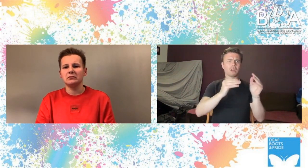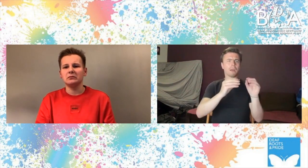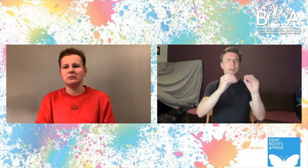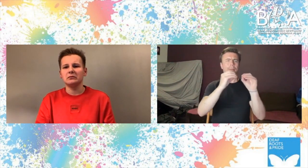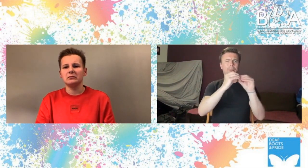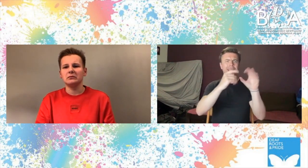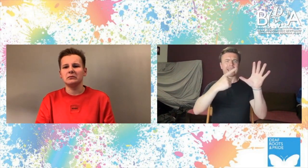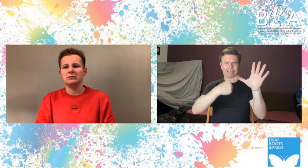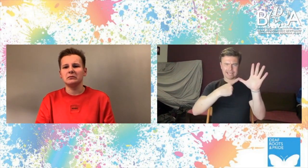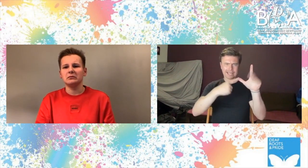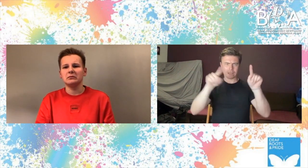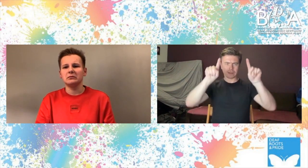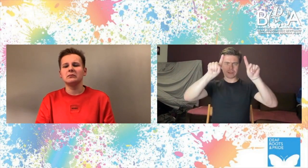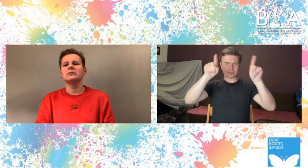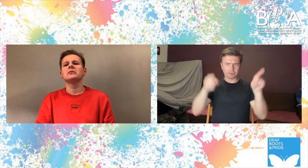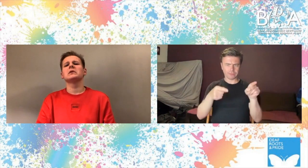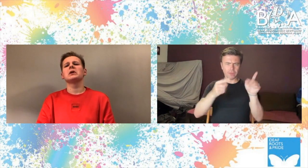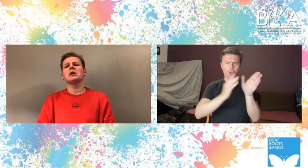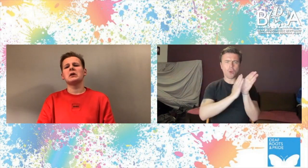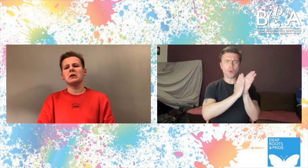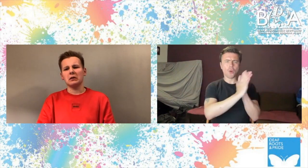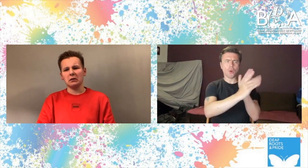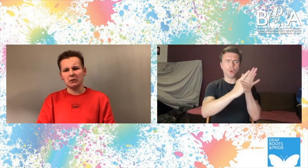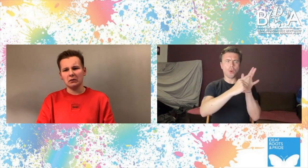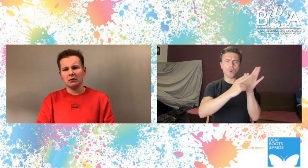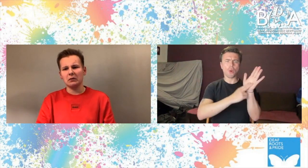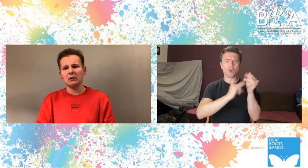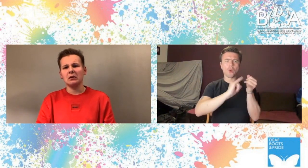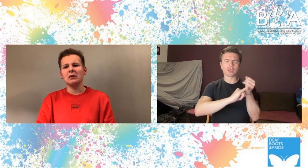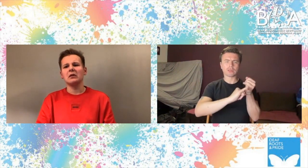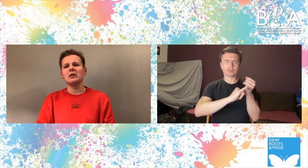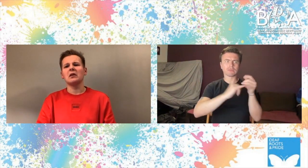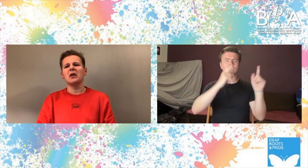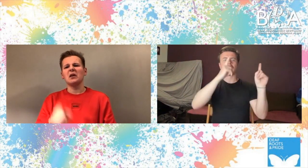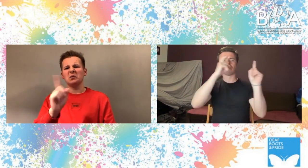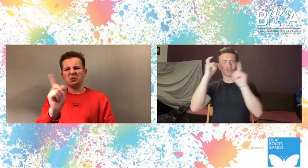I went on to do a BA (Hons) in Photography Degree.